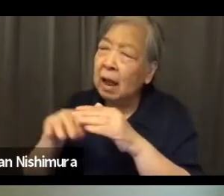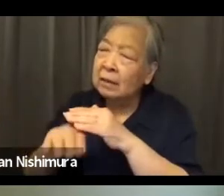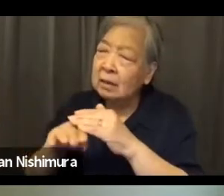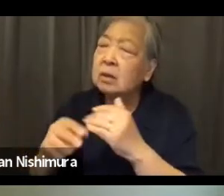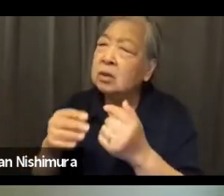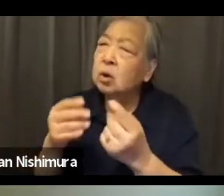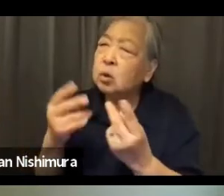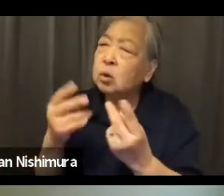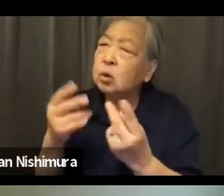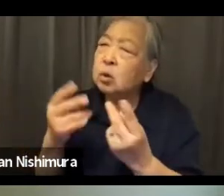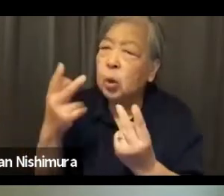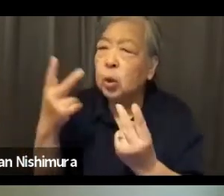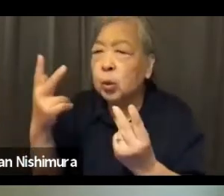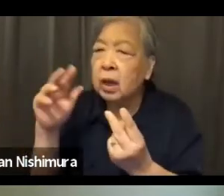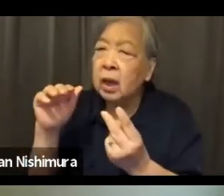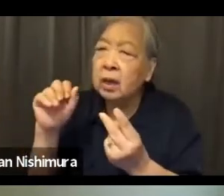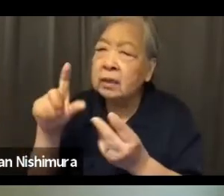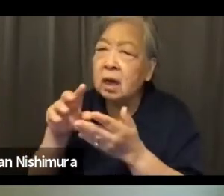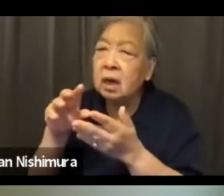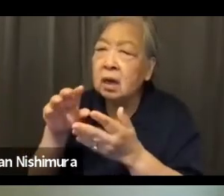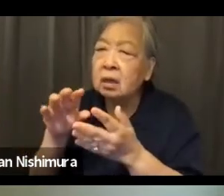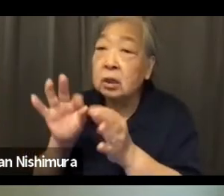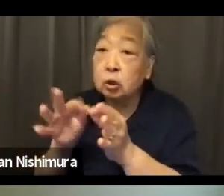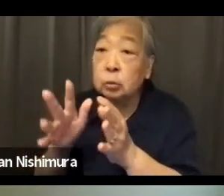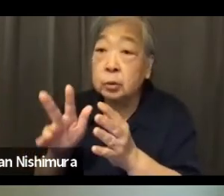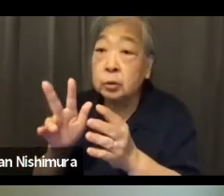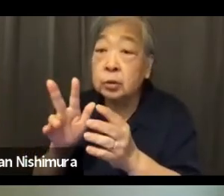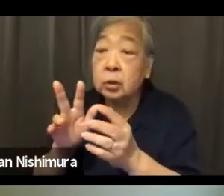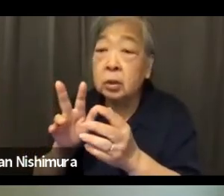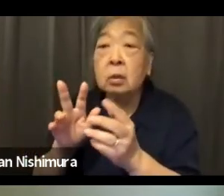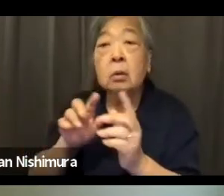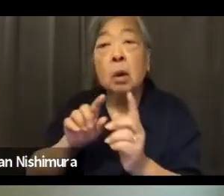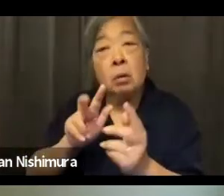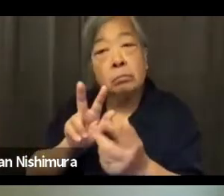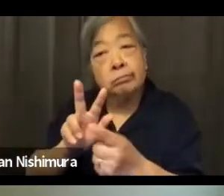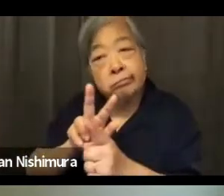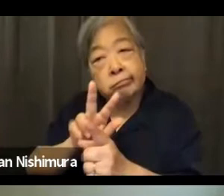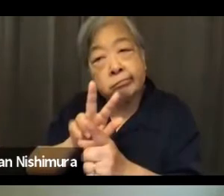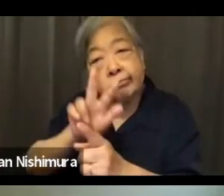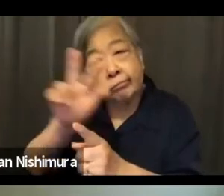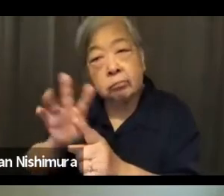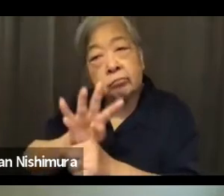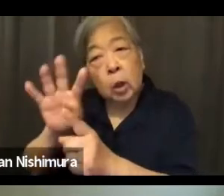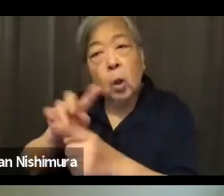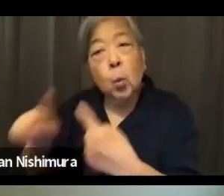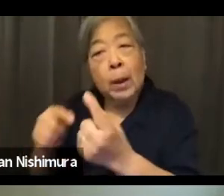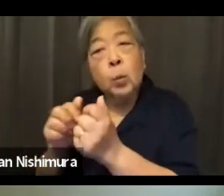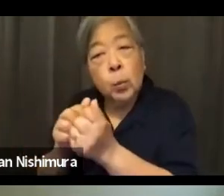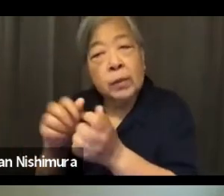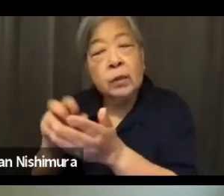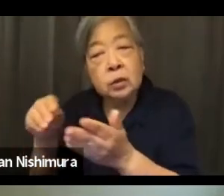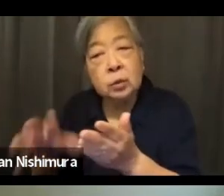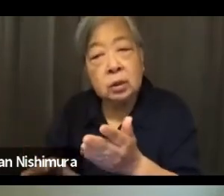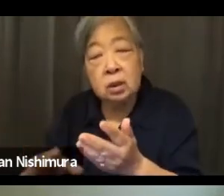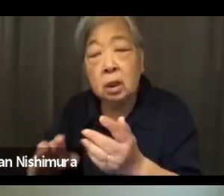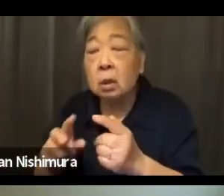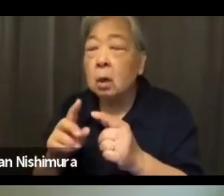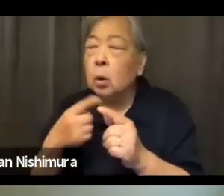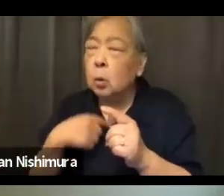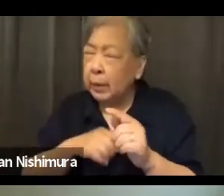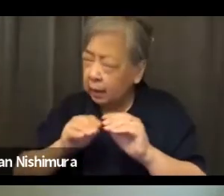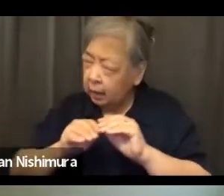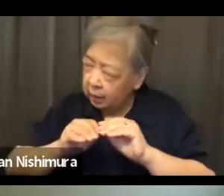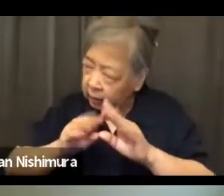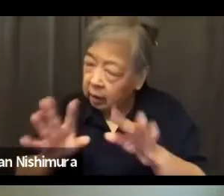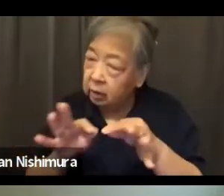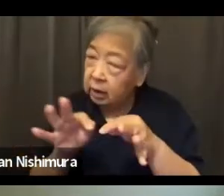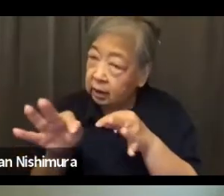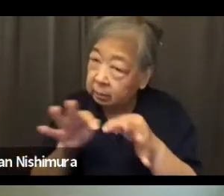along with the student, but one of the things that we did was clearly delineate: We will